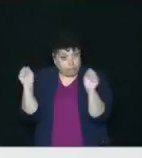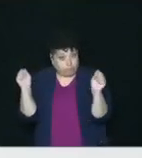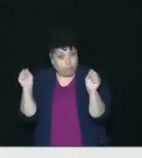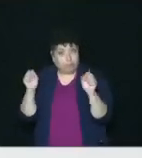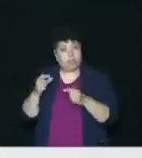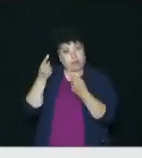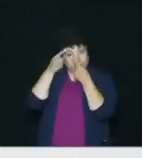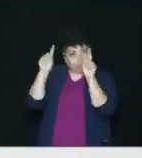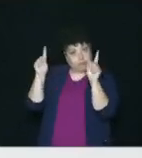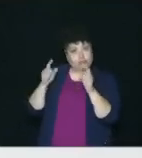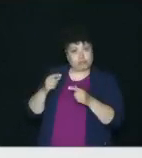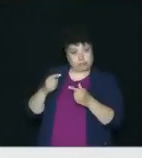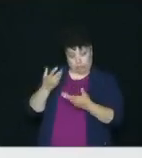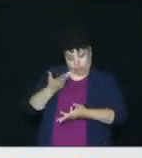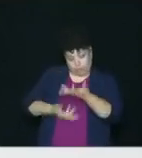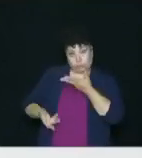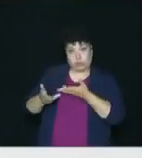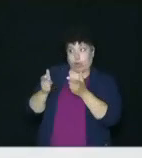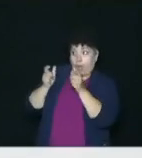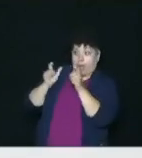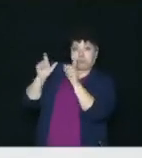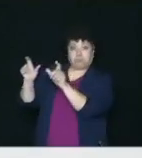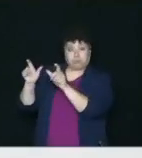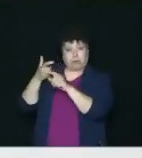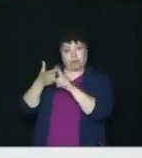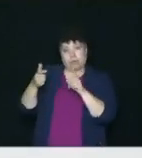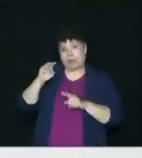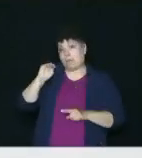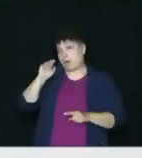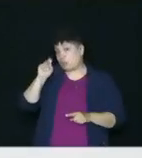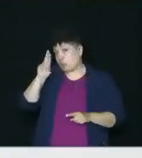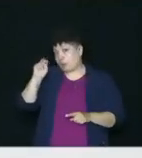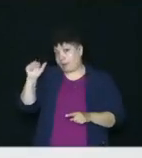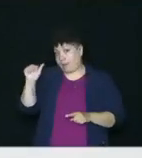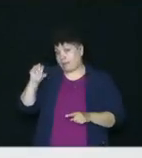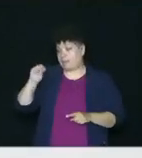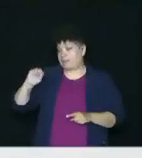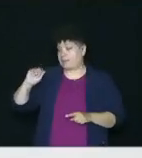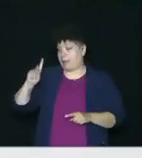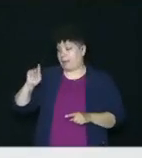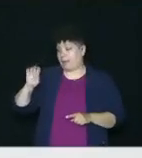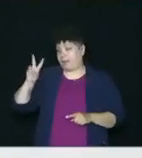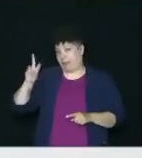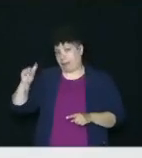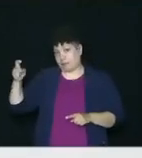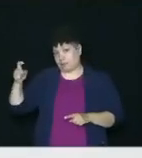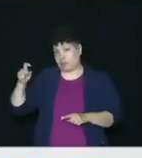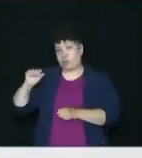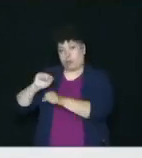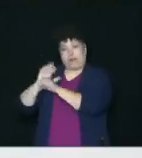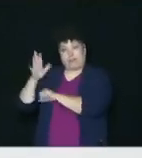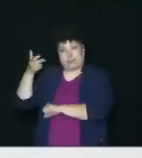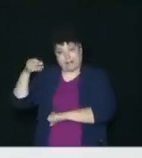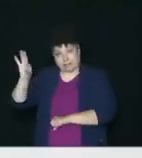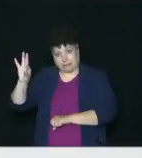THE NATIONAL ADVISORY COMMITTEE ON IMMUNIZATION HAS REVIEWED THE AVAILABLE EVIDENCE ON SAFETY, EFFICACY AND IMMUNE